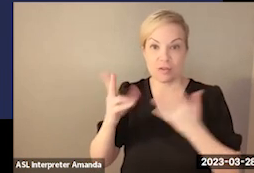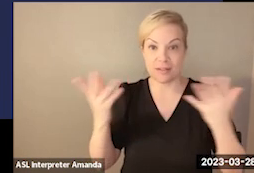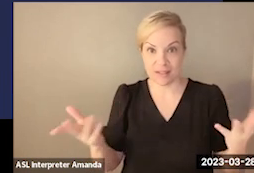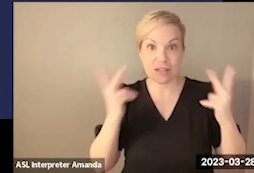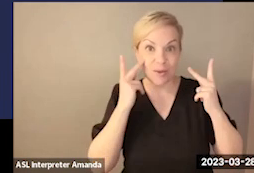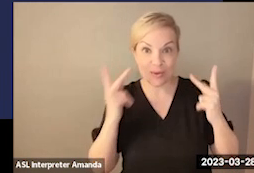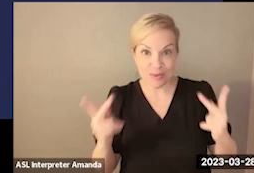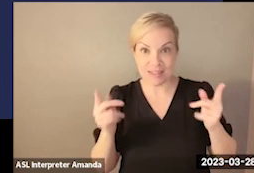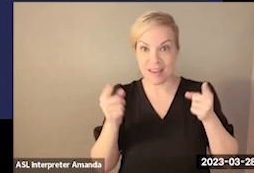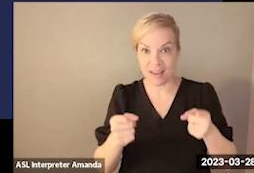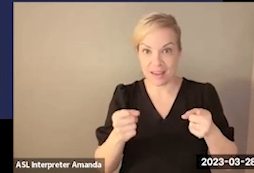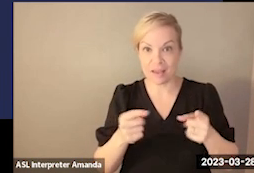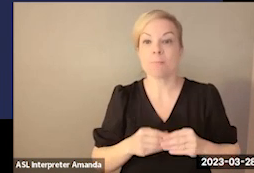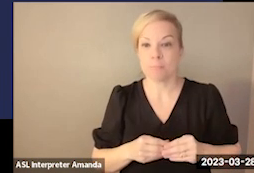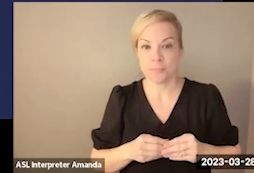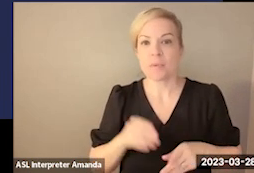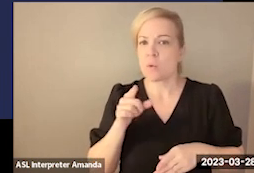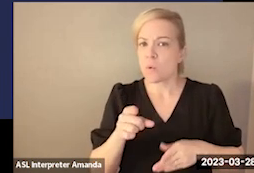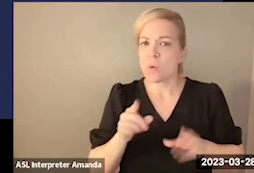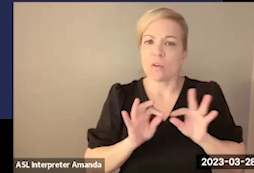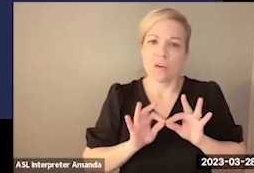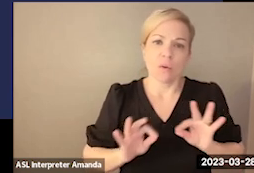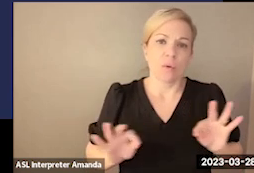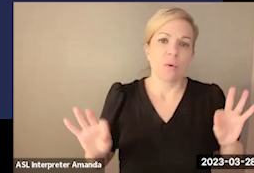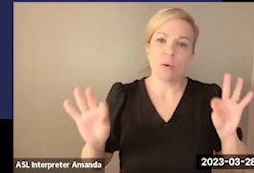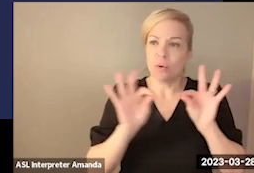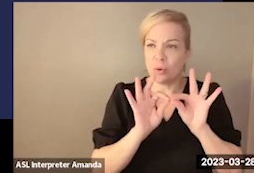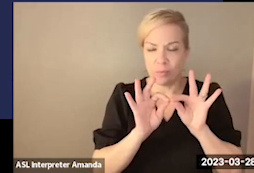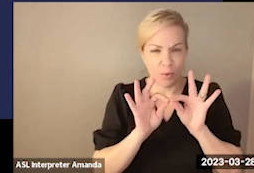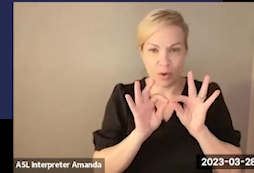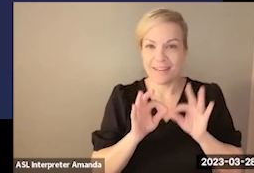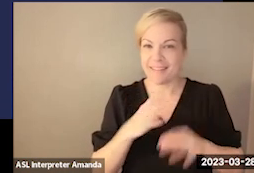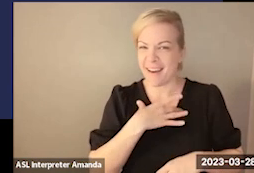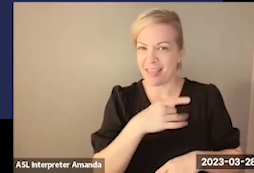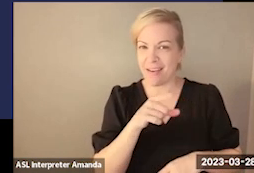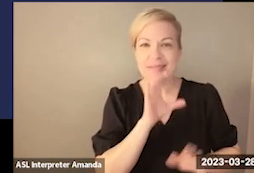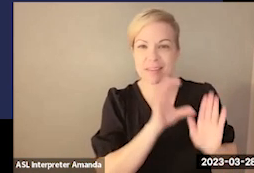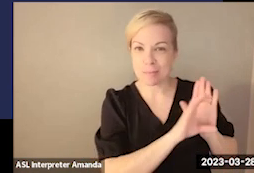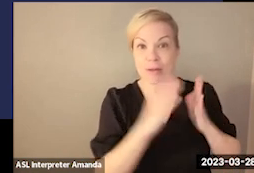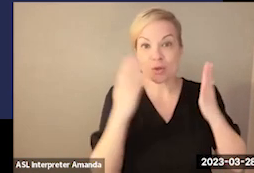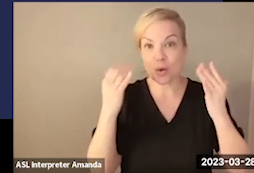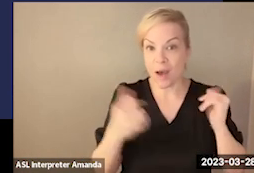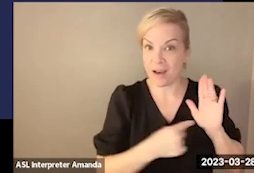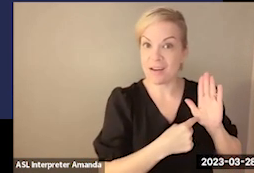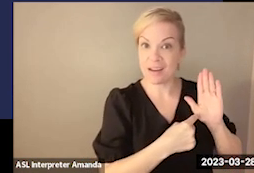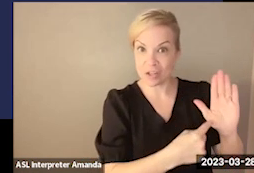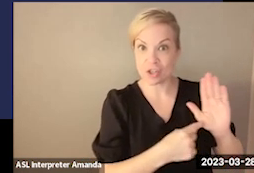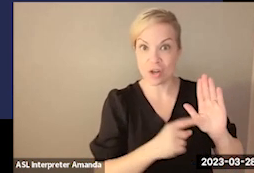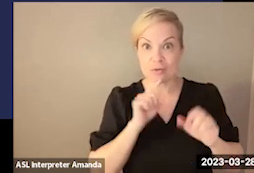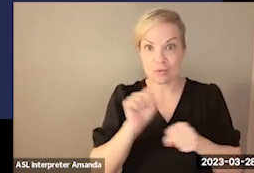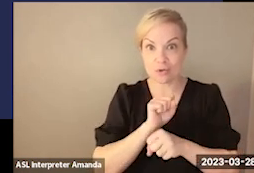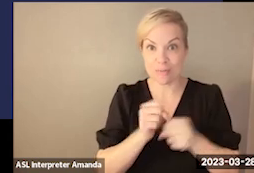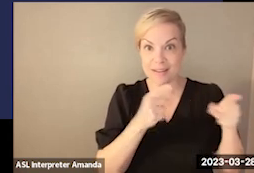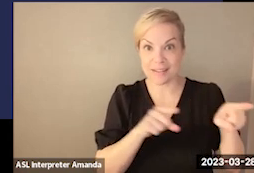Debbie Stine, Science & Technology Policy Academy: that this is very important, because I like this picture because it shows what was being done in Hbc. Use at the time.